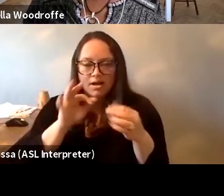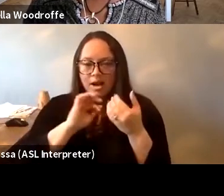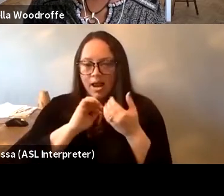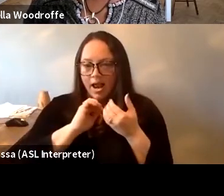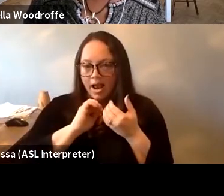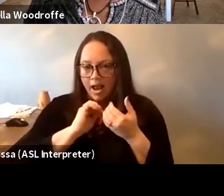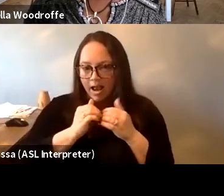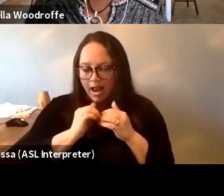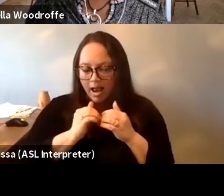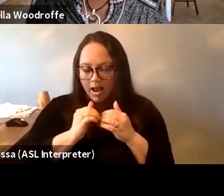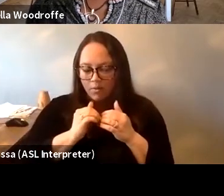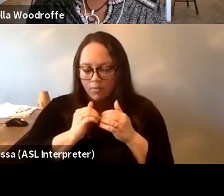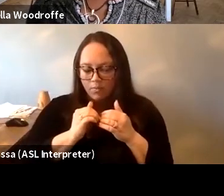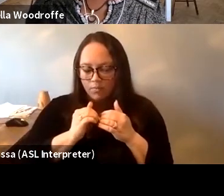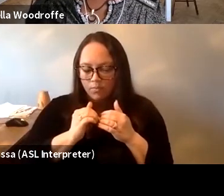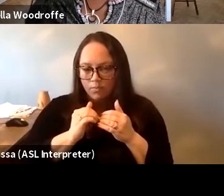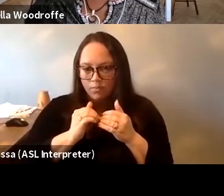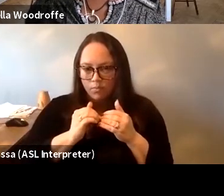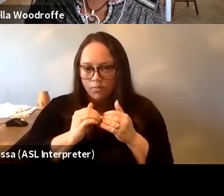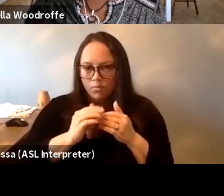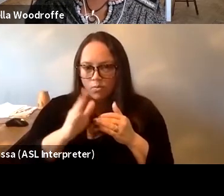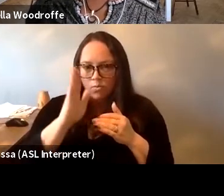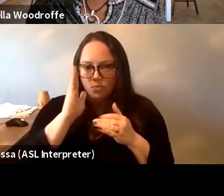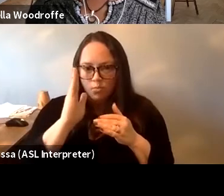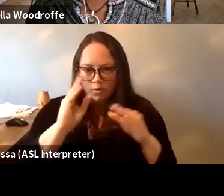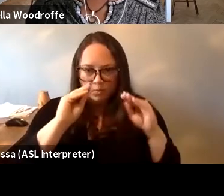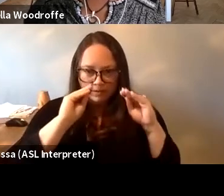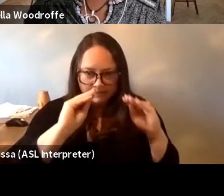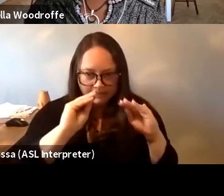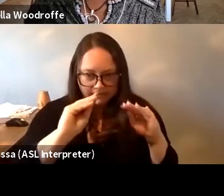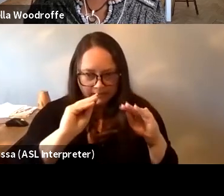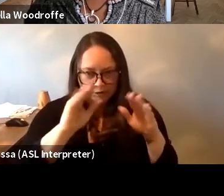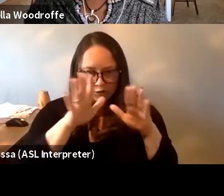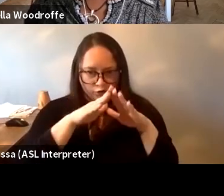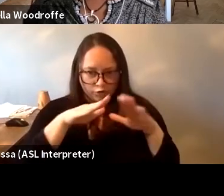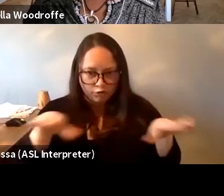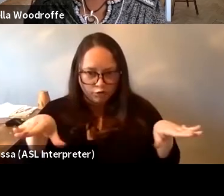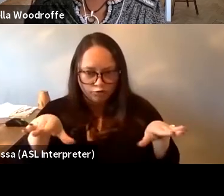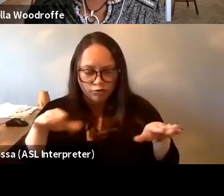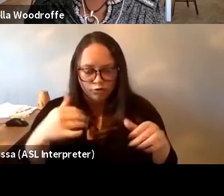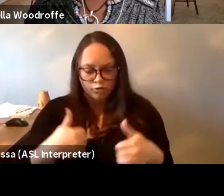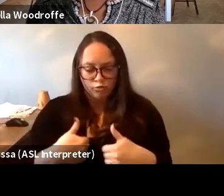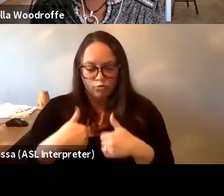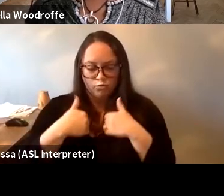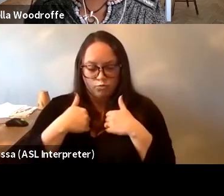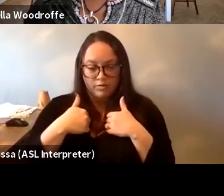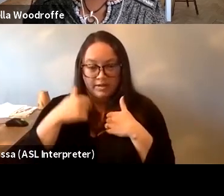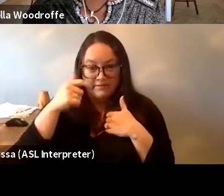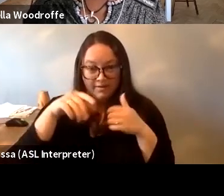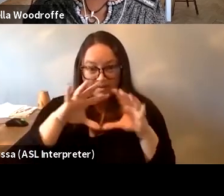to teach our children to live in this world, that is not what it